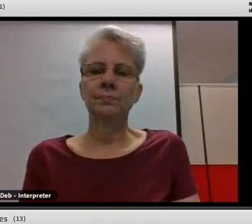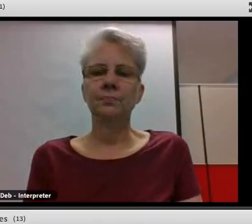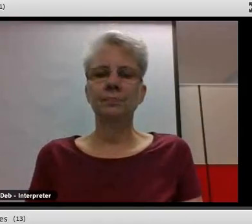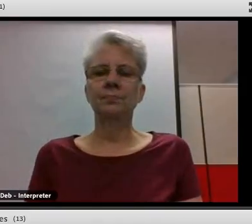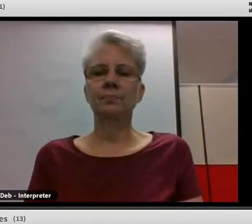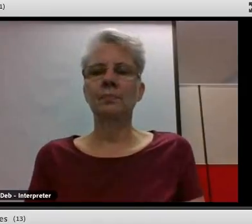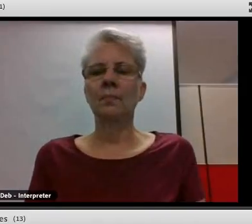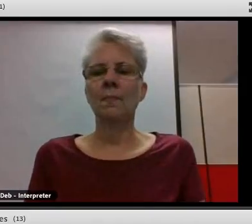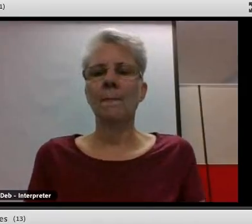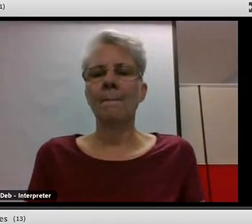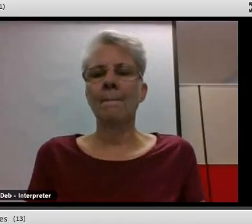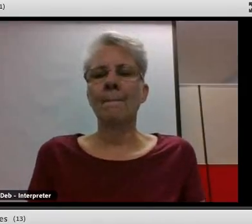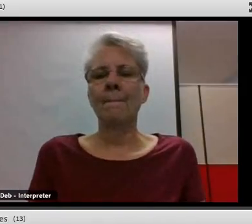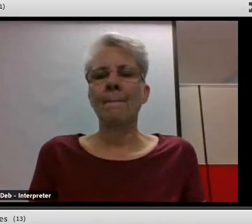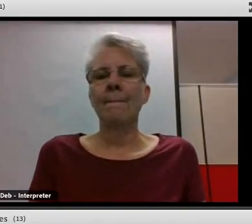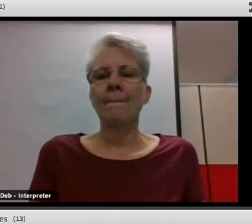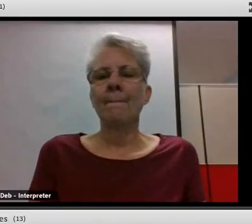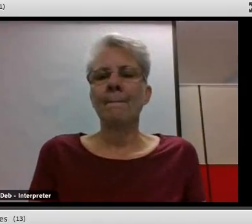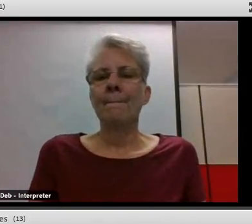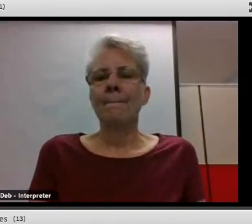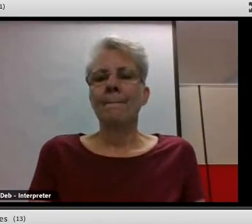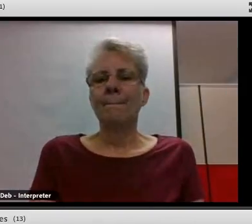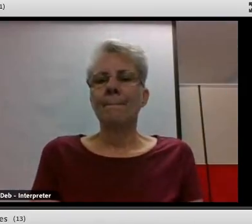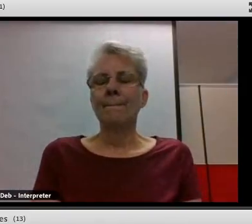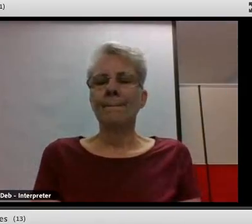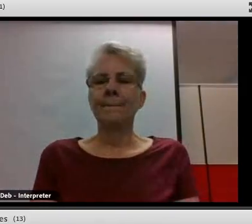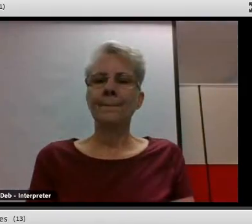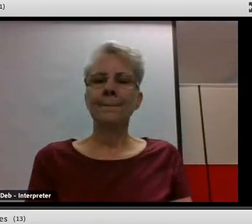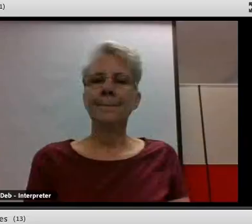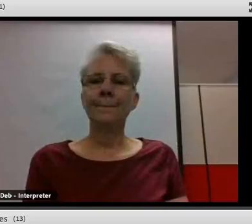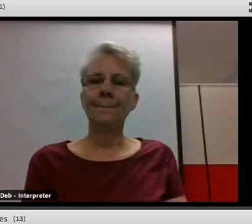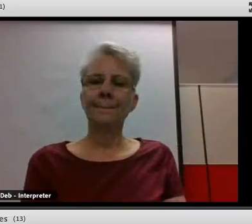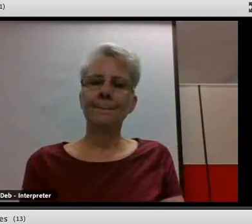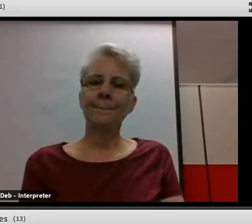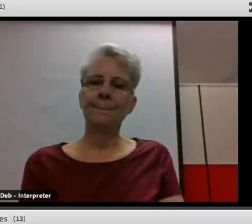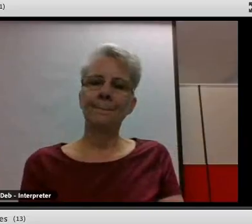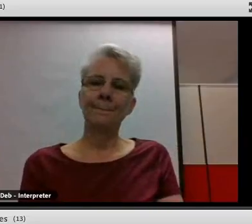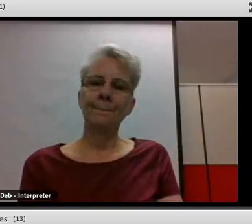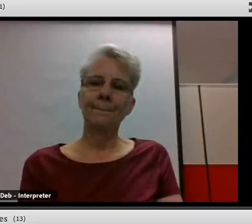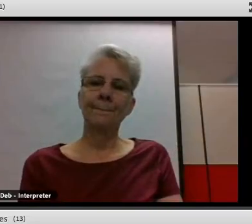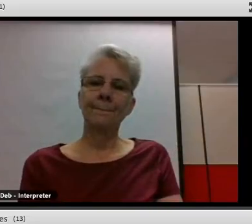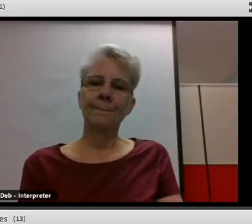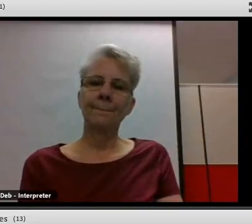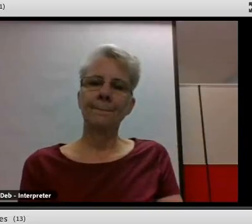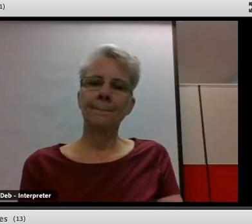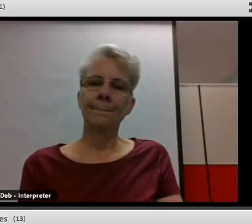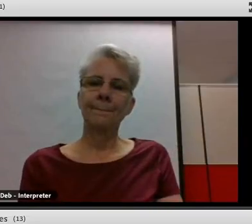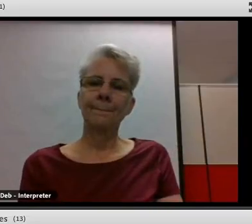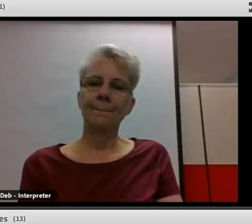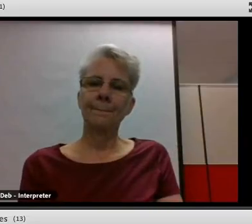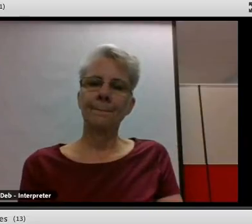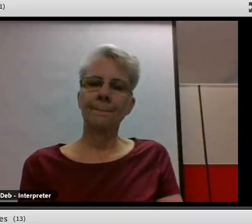but if you can get to AA, that's a really good level to be at for people with disability.